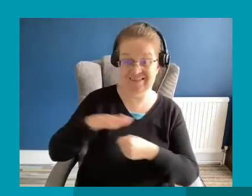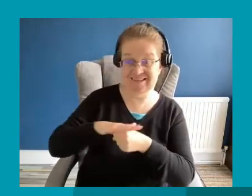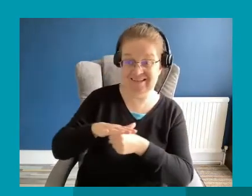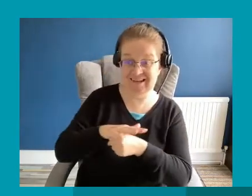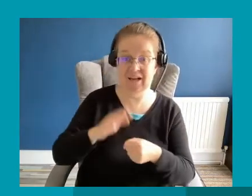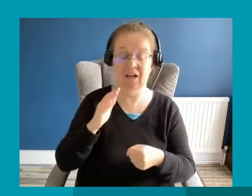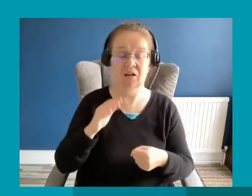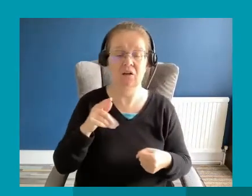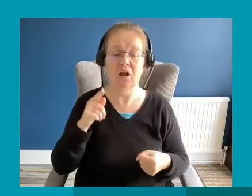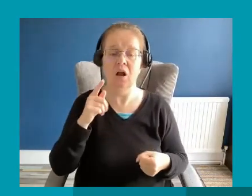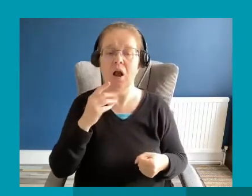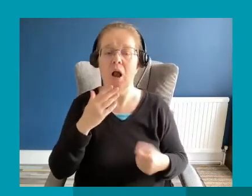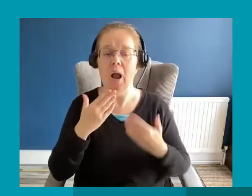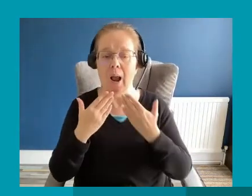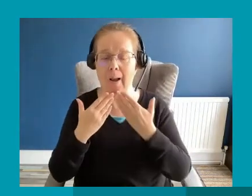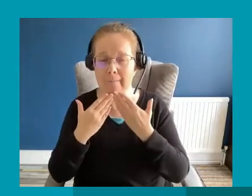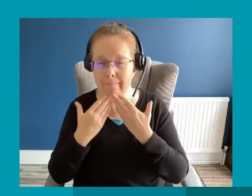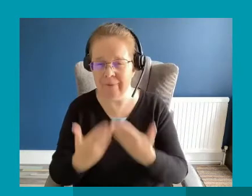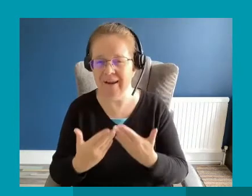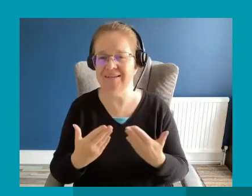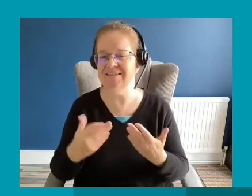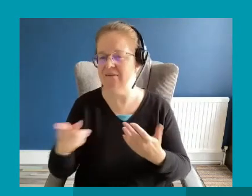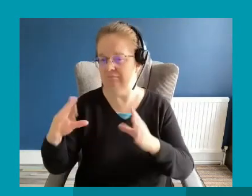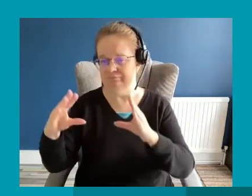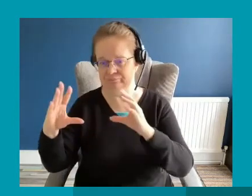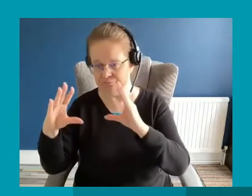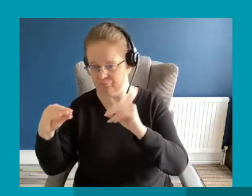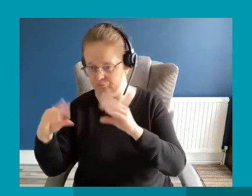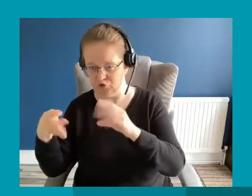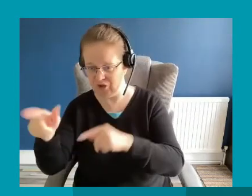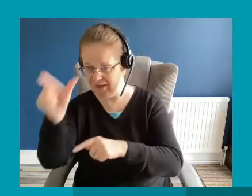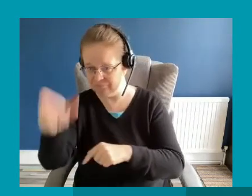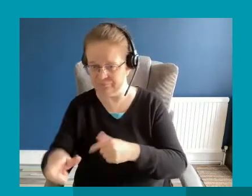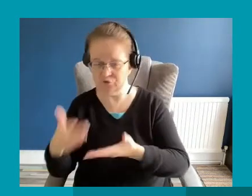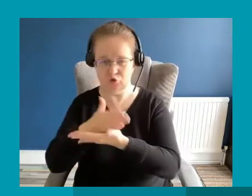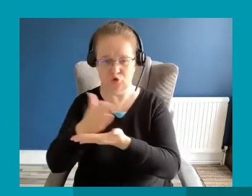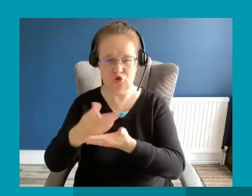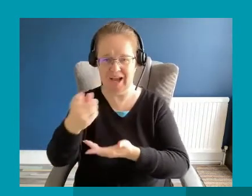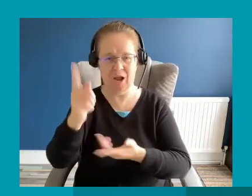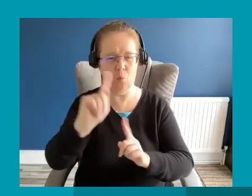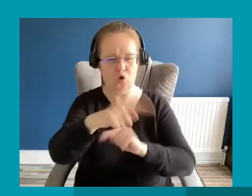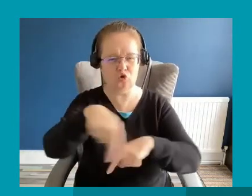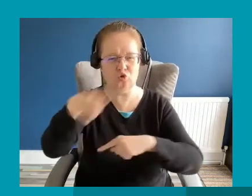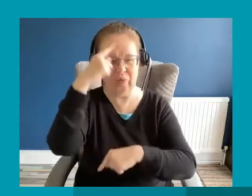so please feel free to get on chat and share with us what you think.